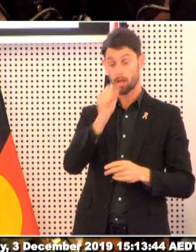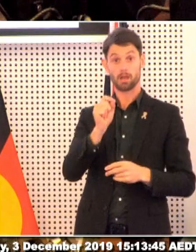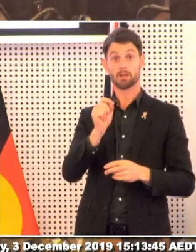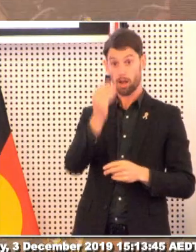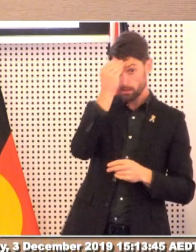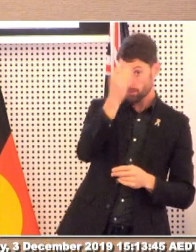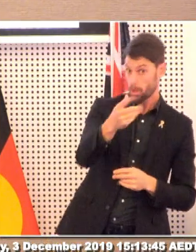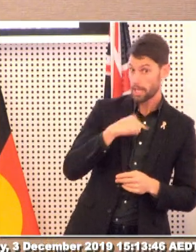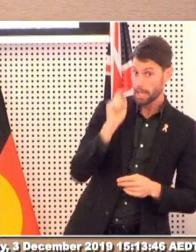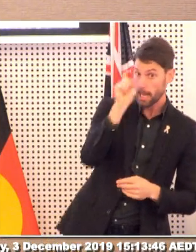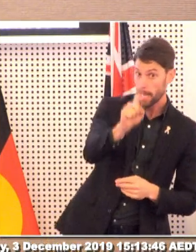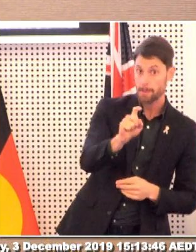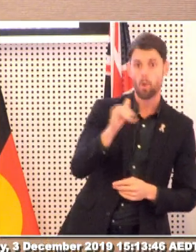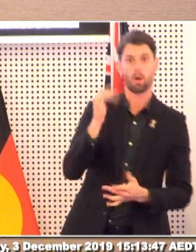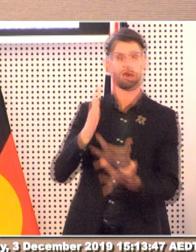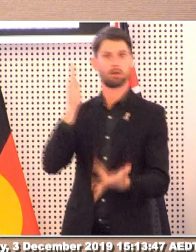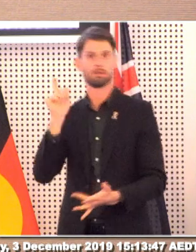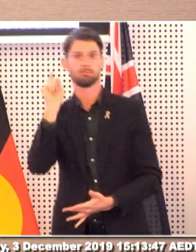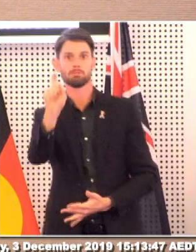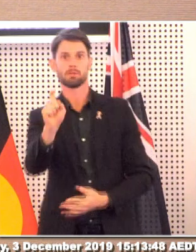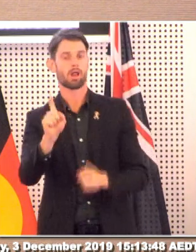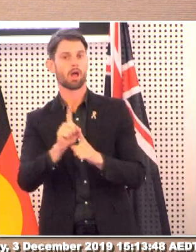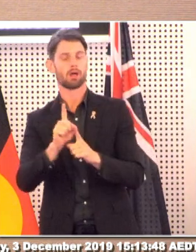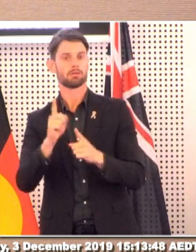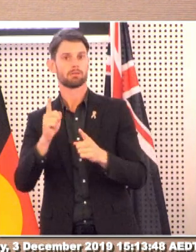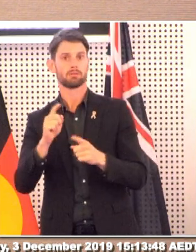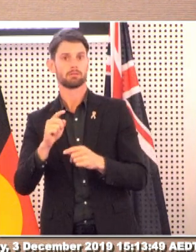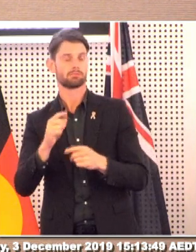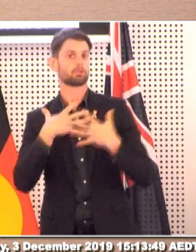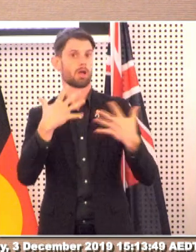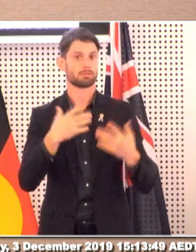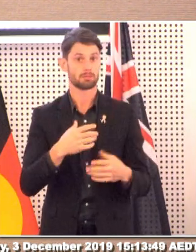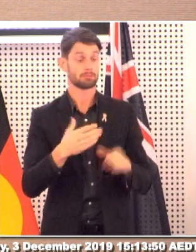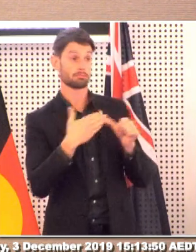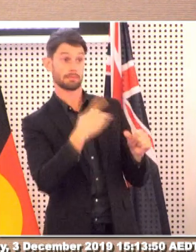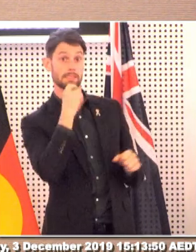Generally all of our visits are unannounced and we have a schedule of